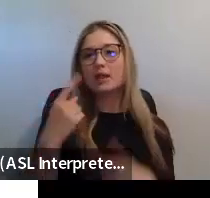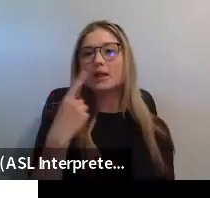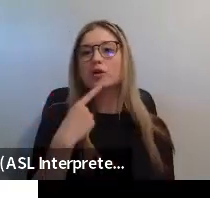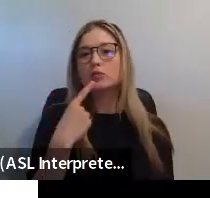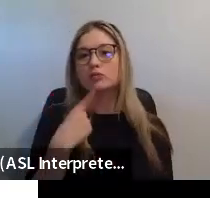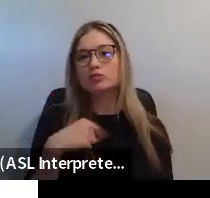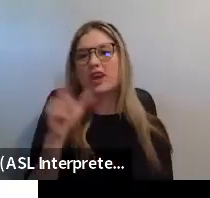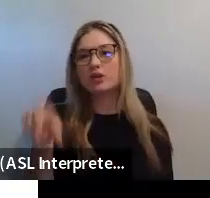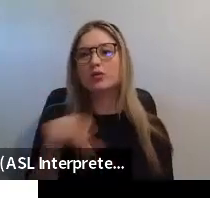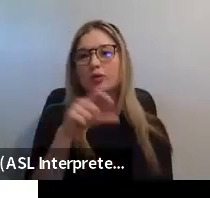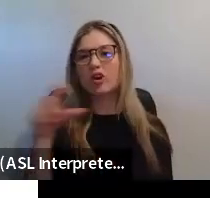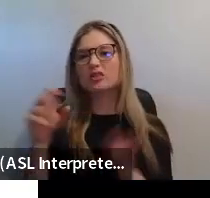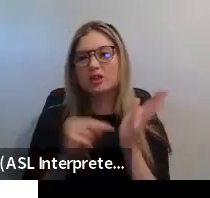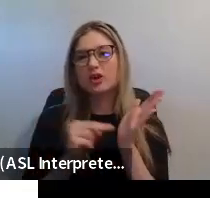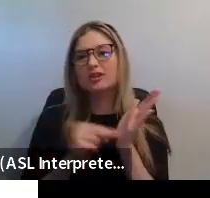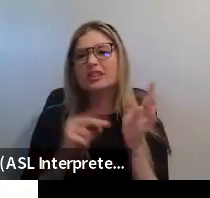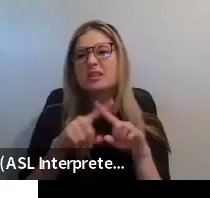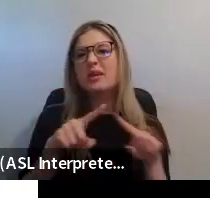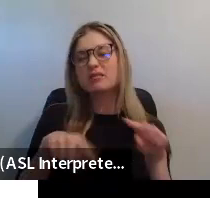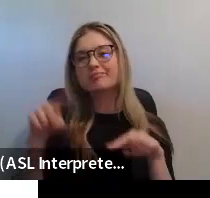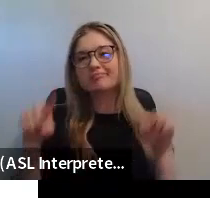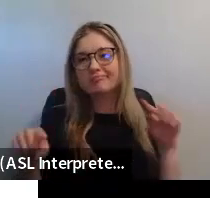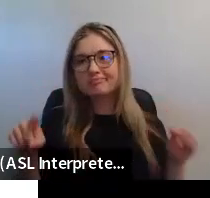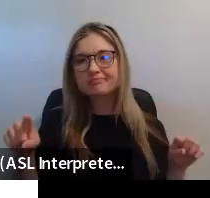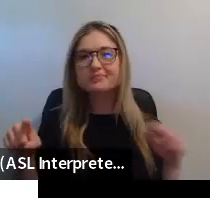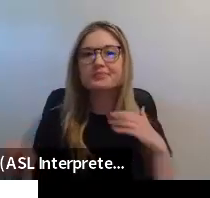Most of the time it is conducted by volunteers.